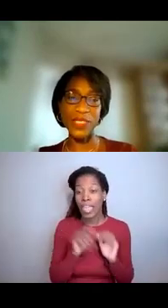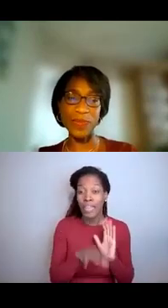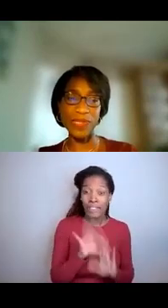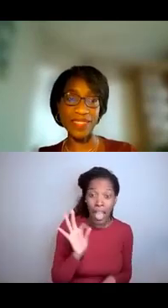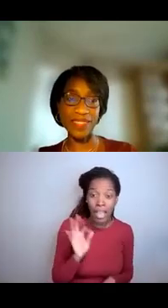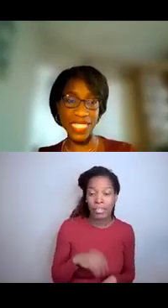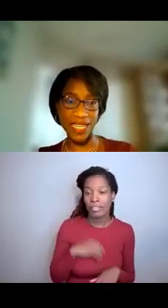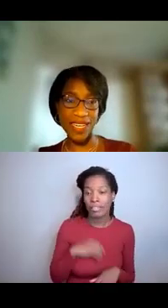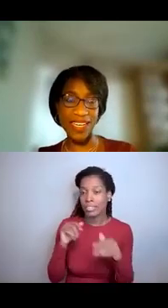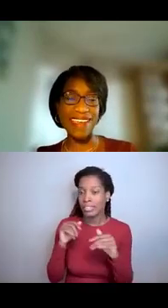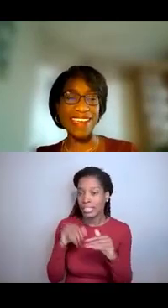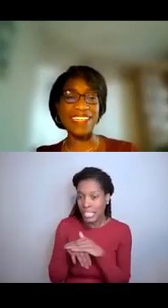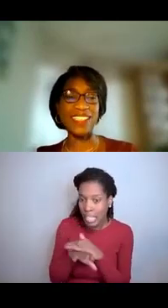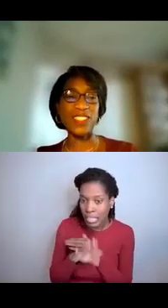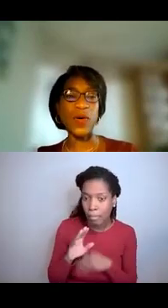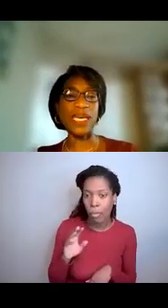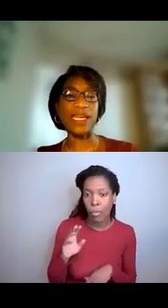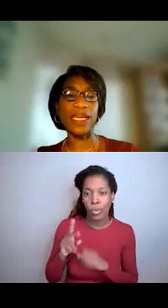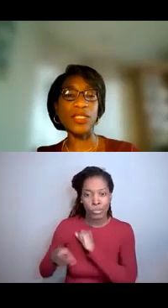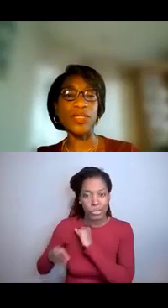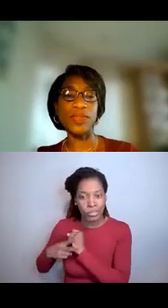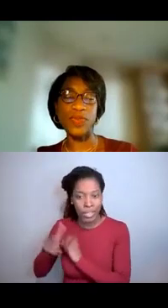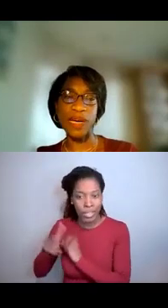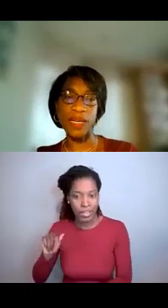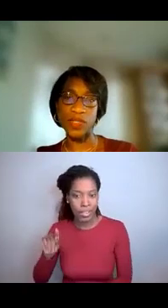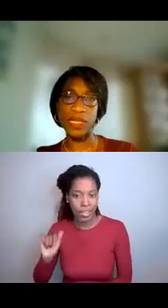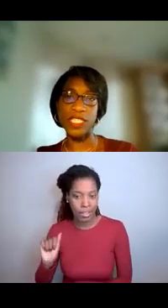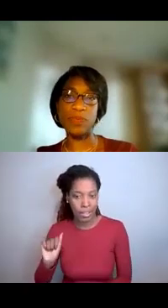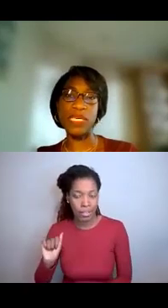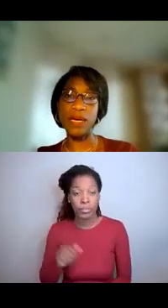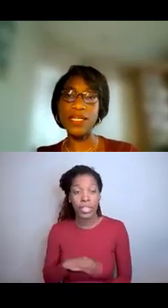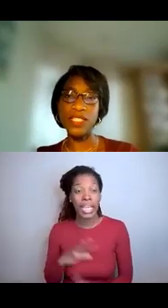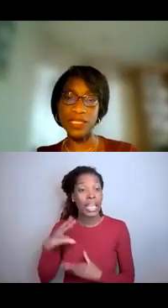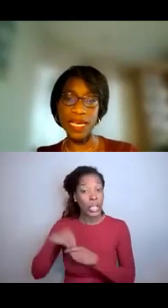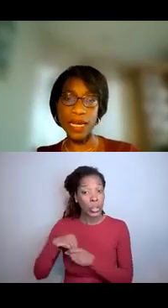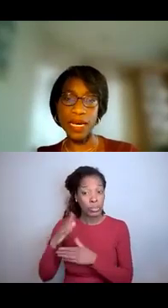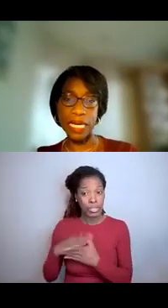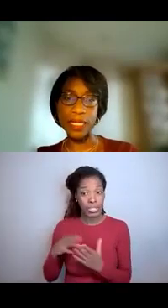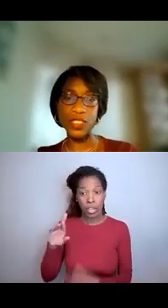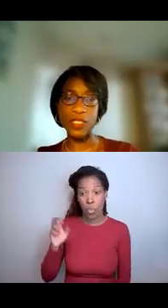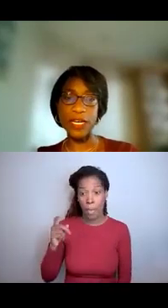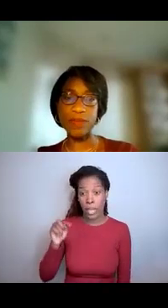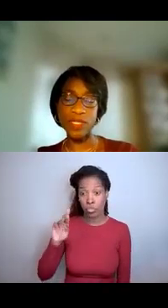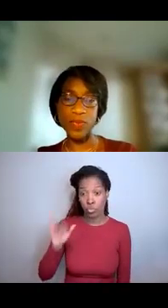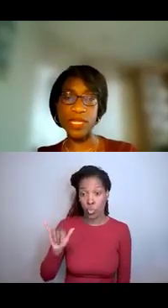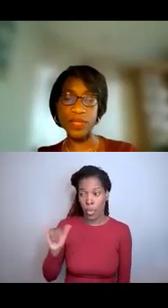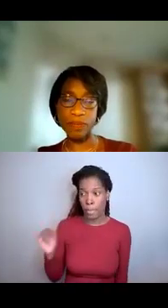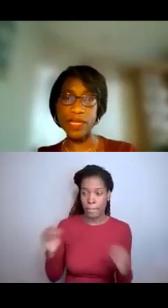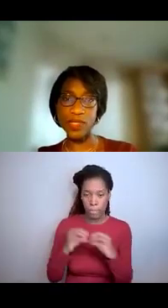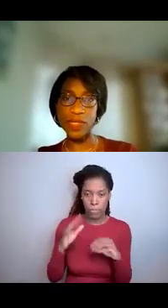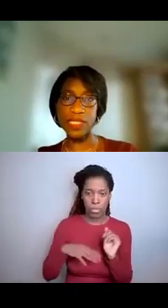and reusability of data. So it includes repositories beyond just NIH supported repositories.